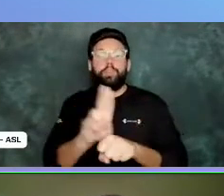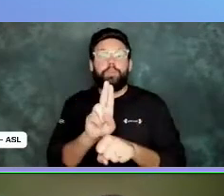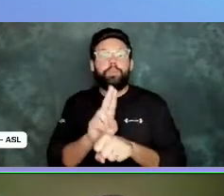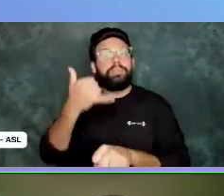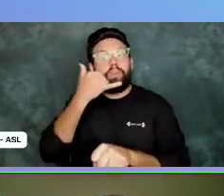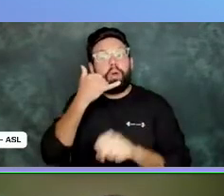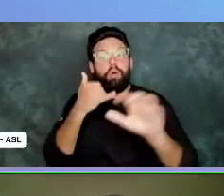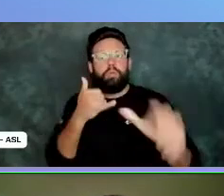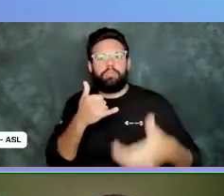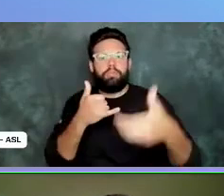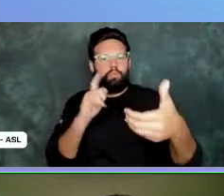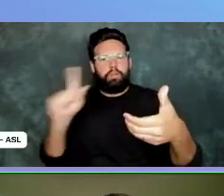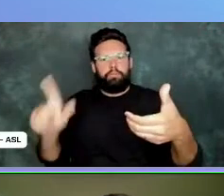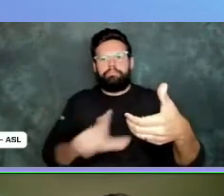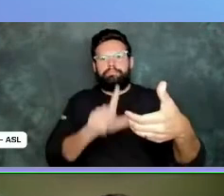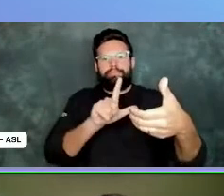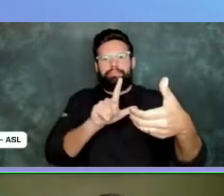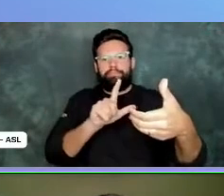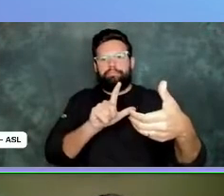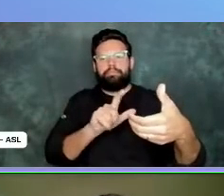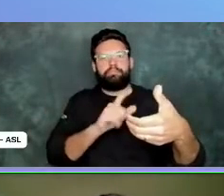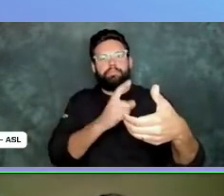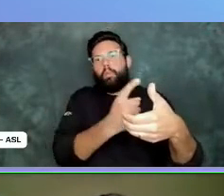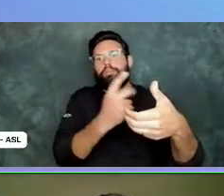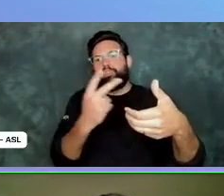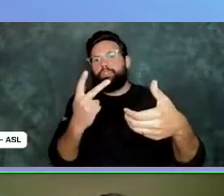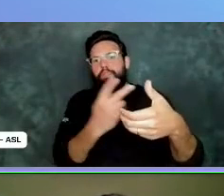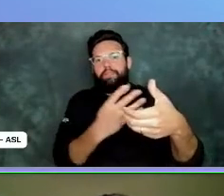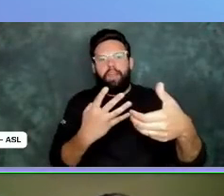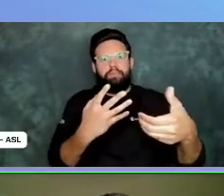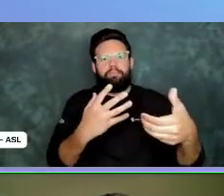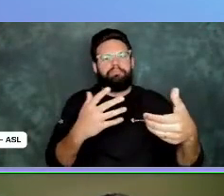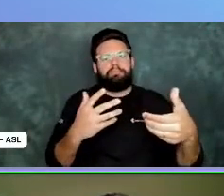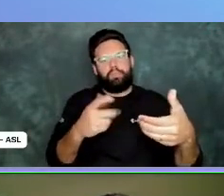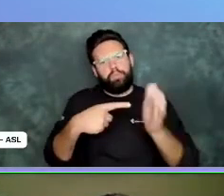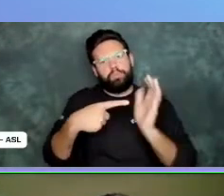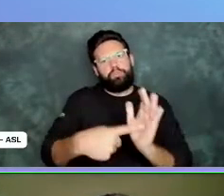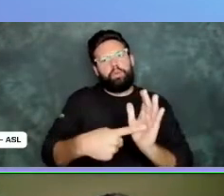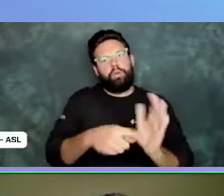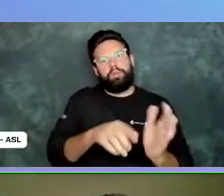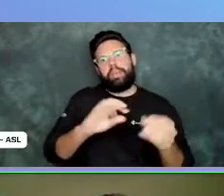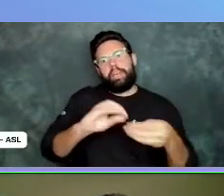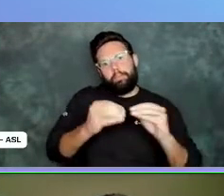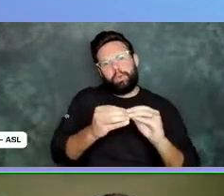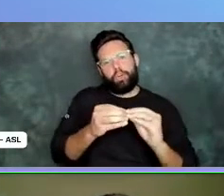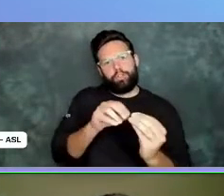there's also the import type -- input type, and if it's on a mobile device it will will